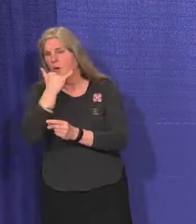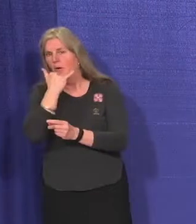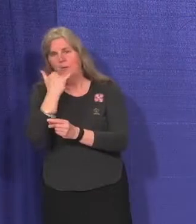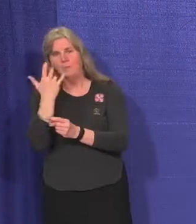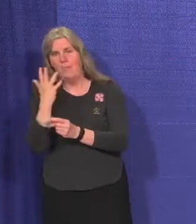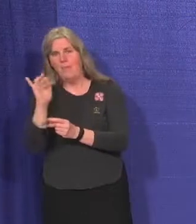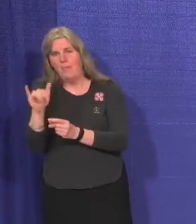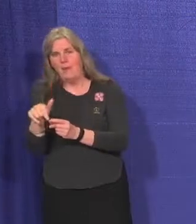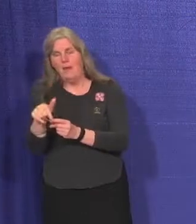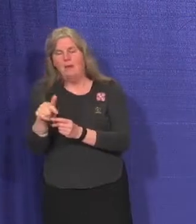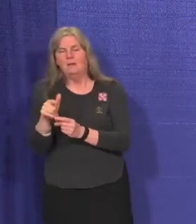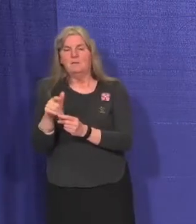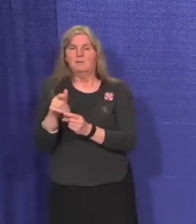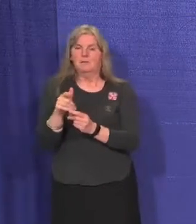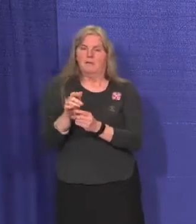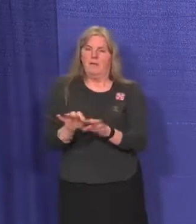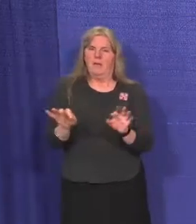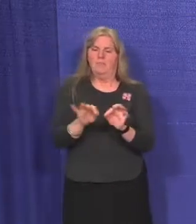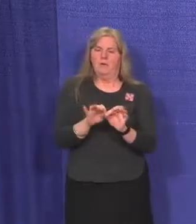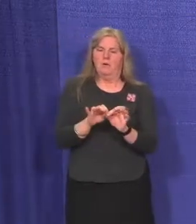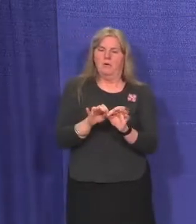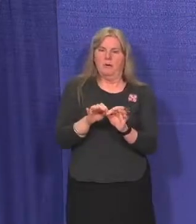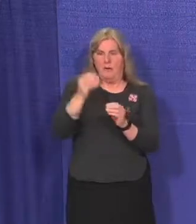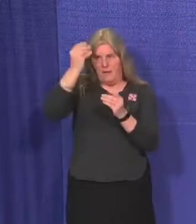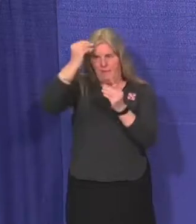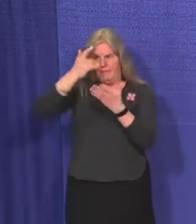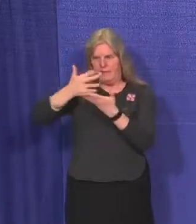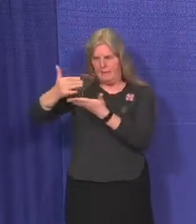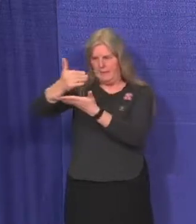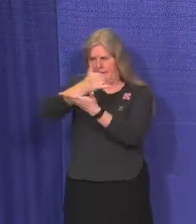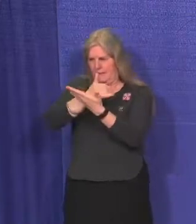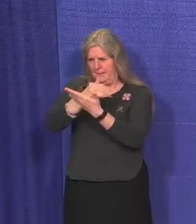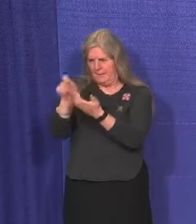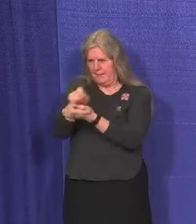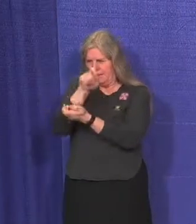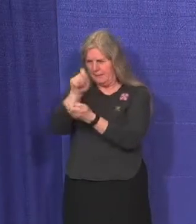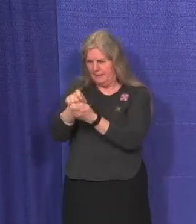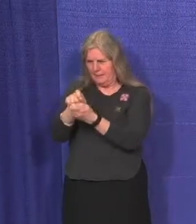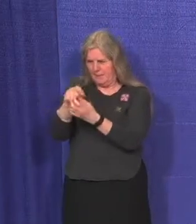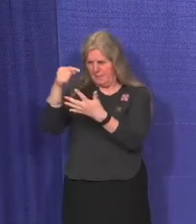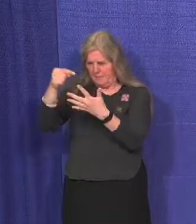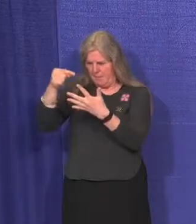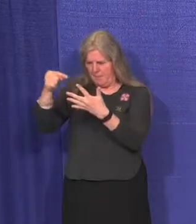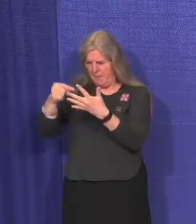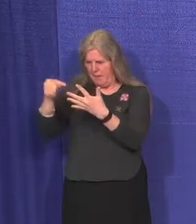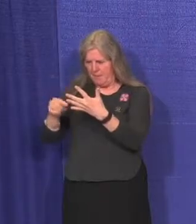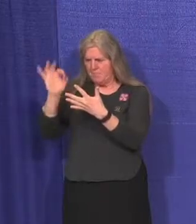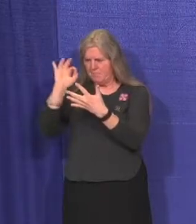information out.